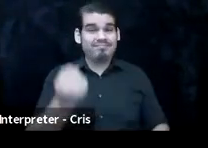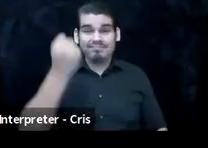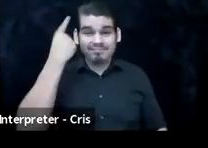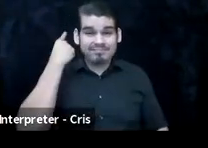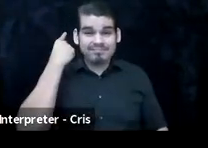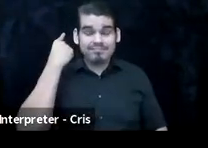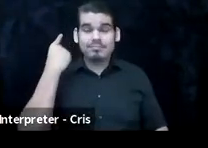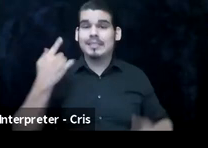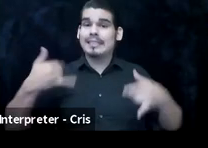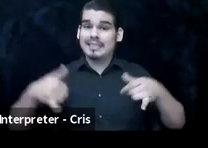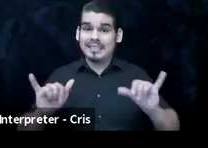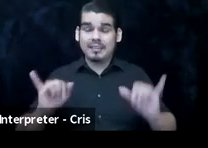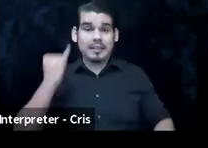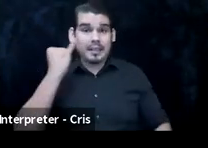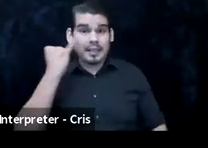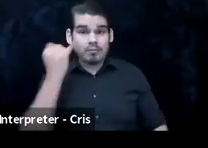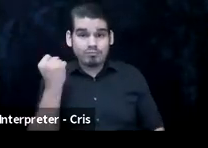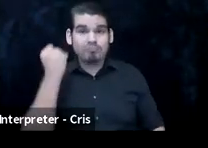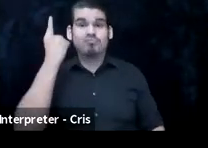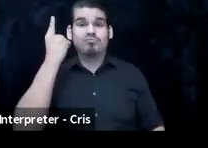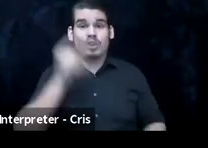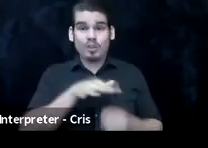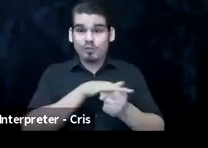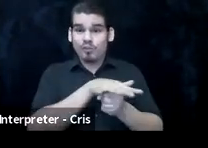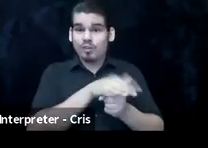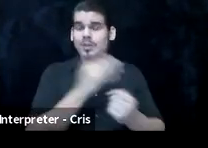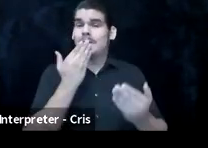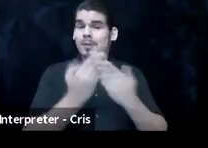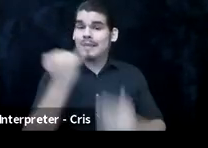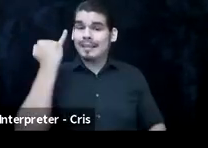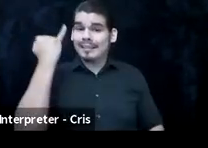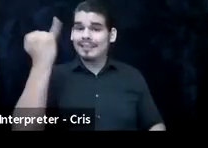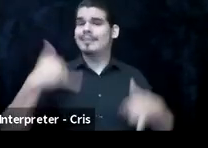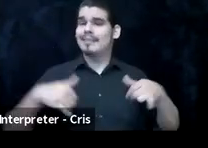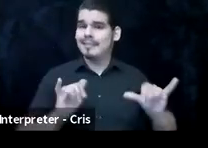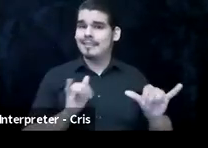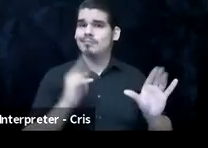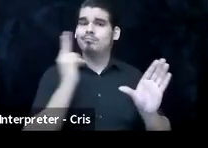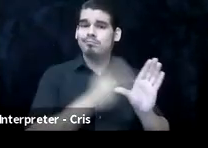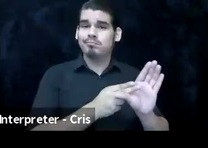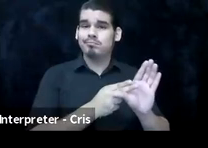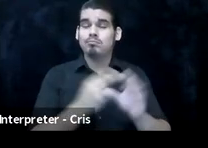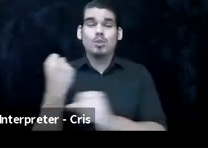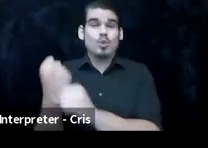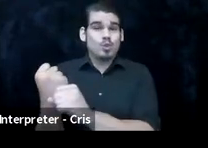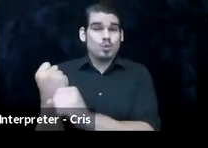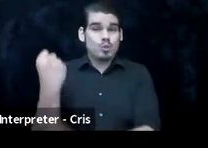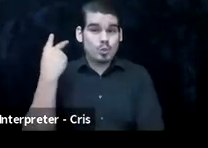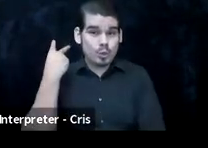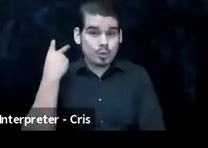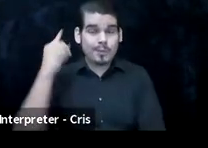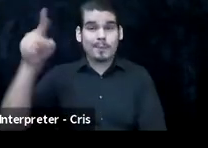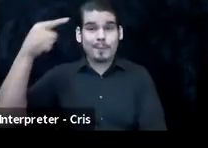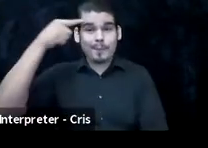Katherine Squire: I learned parliamentary procedure about the first time was about two years ago, and I still i'm still learning things to this day.